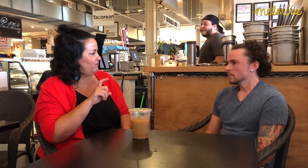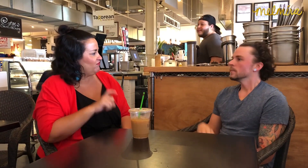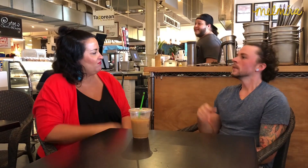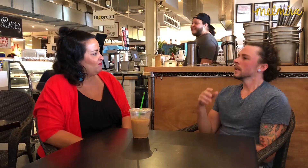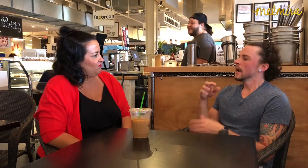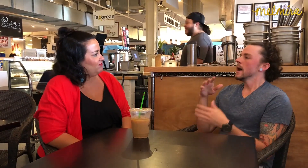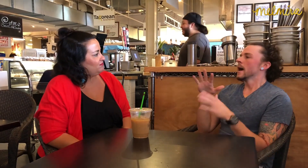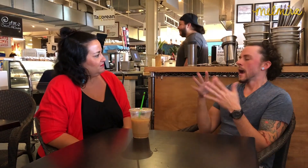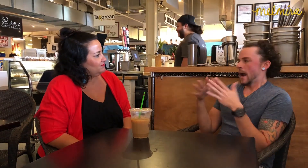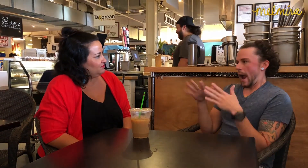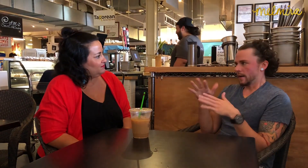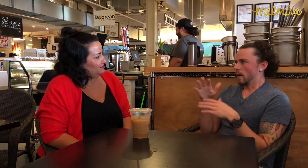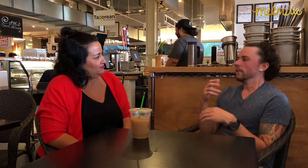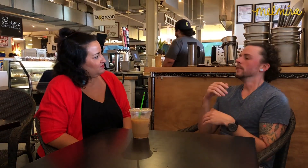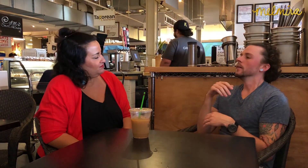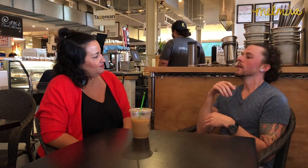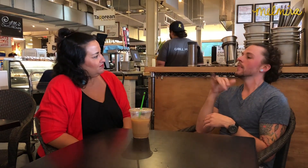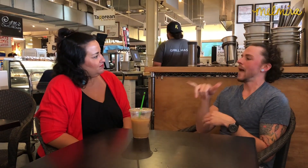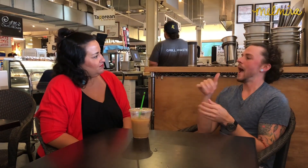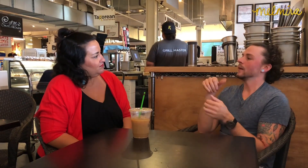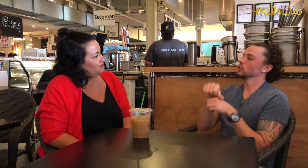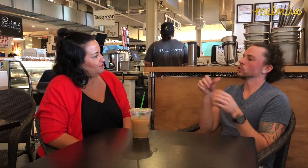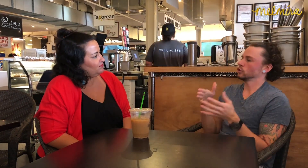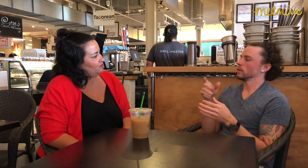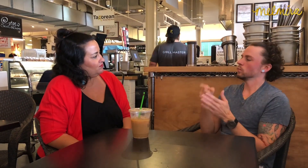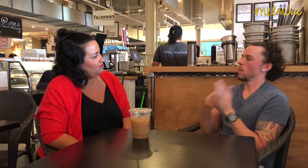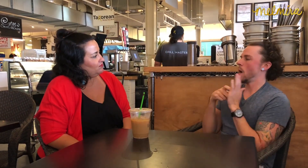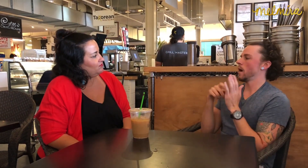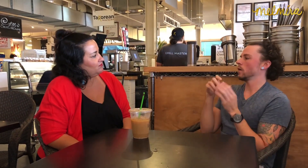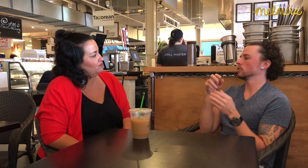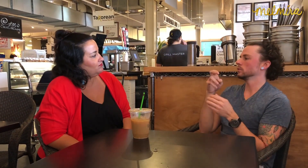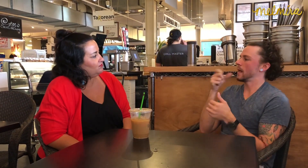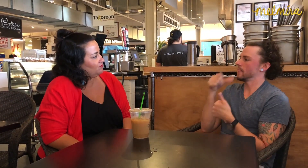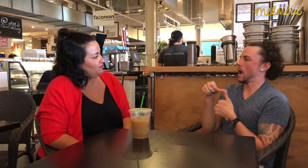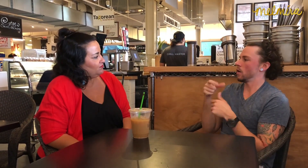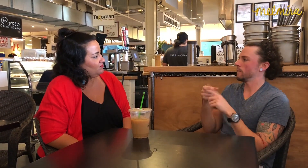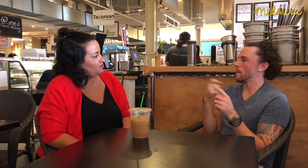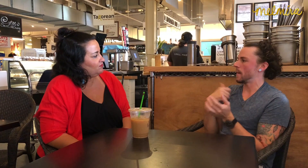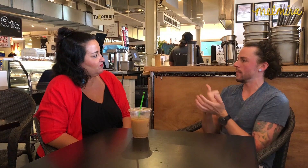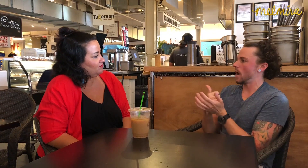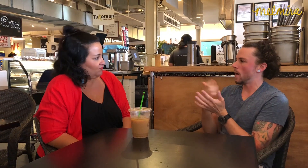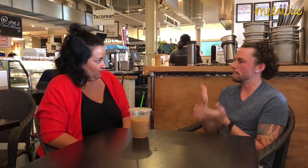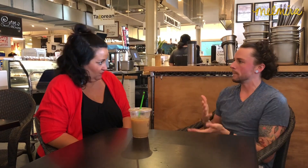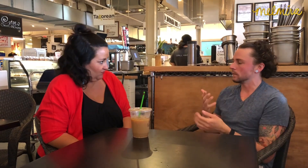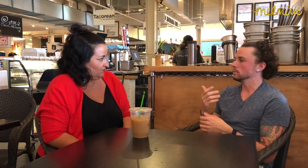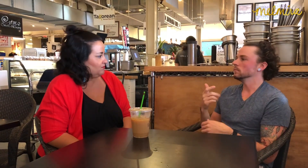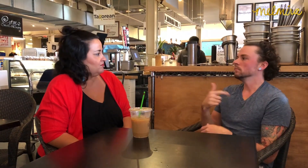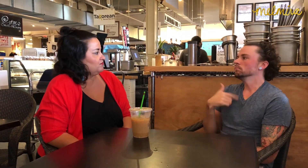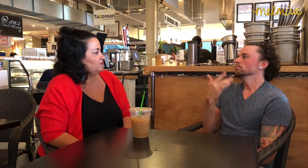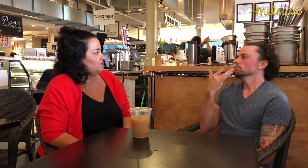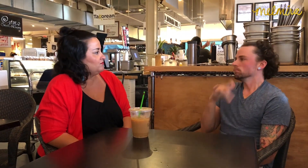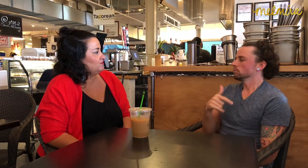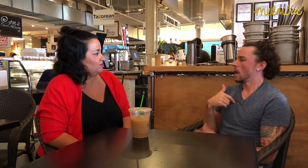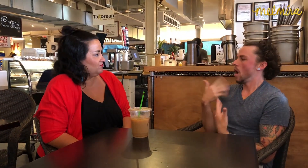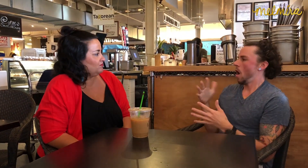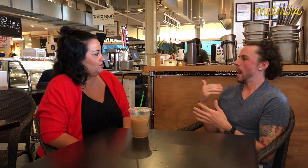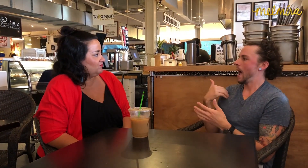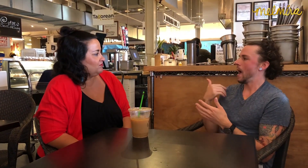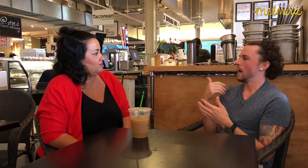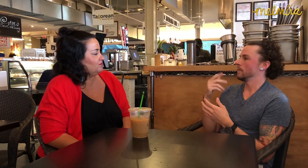Kind of. That surgeon required a letter from my therapist. I was fortunate.